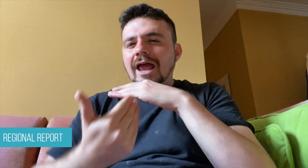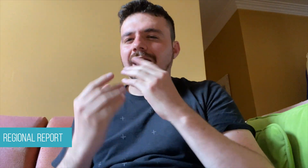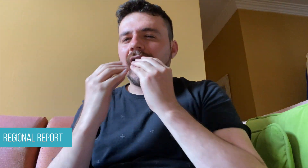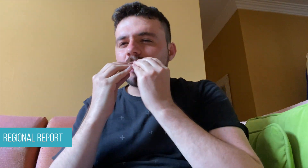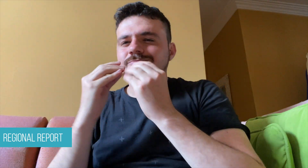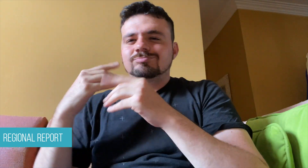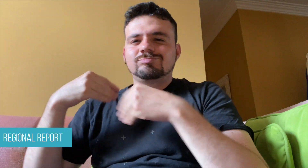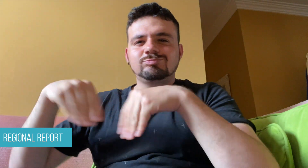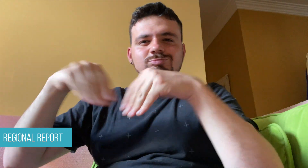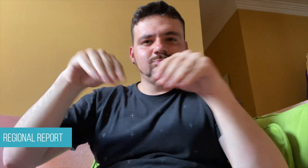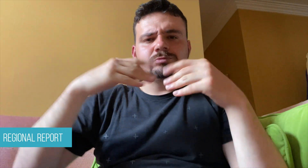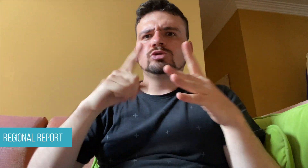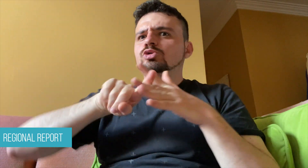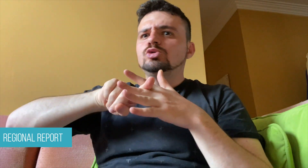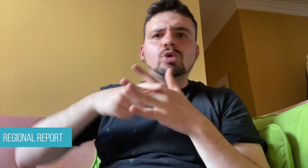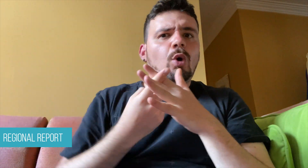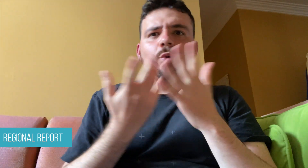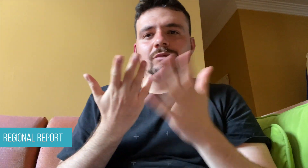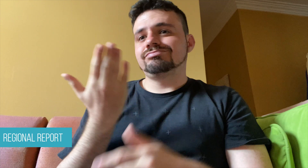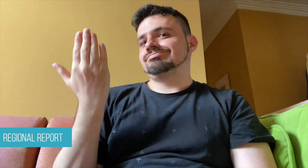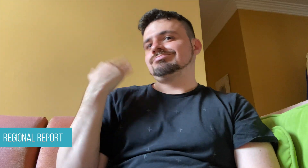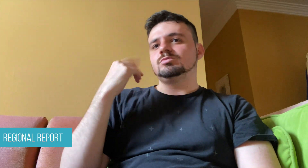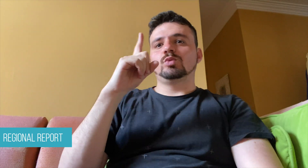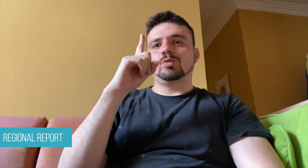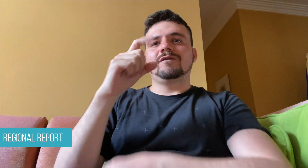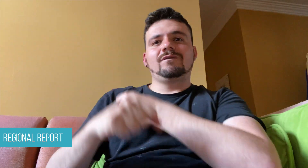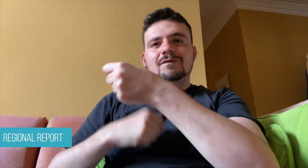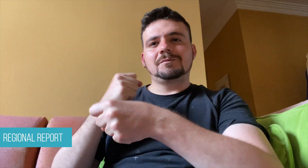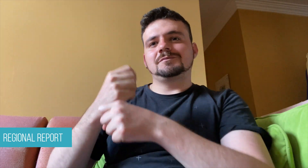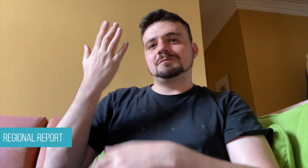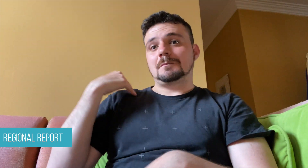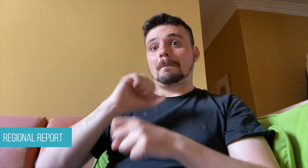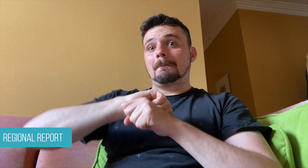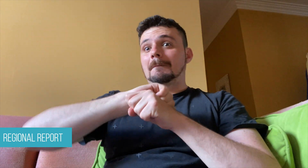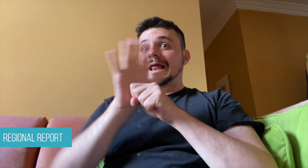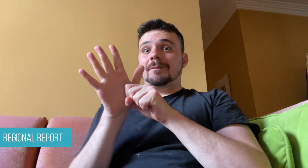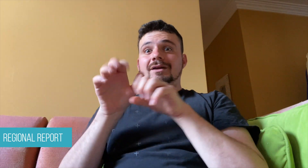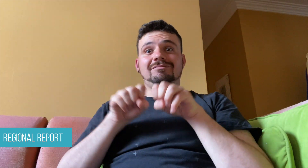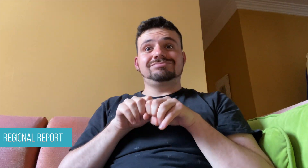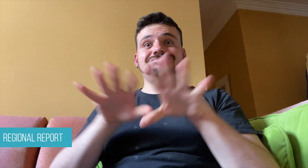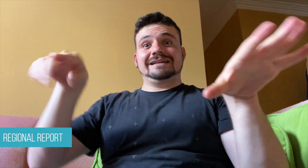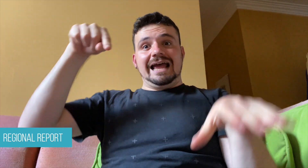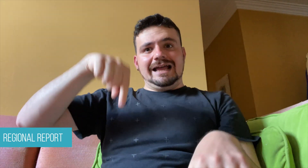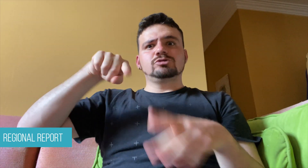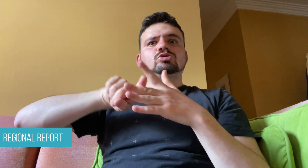of the pandemic. One year later, his business is still booming.